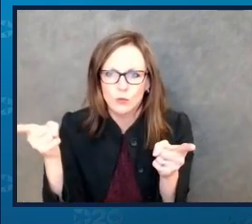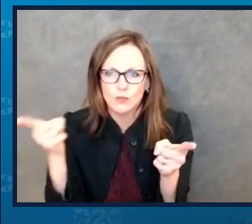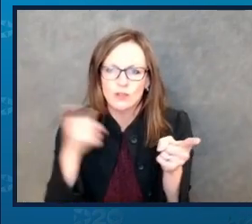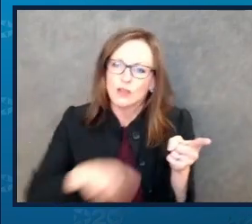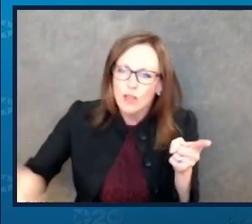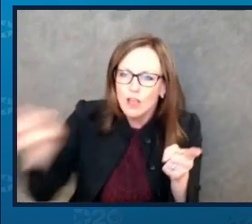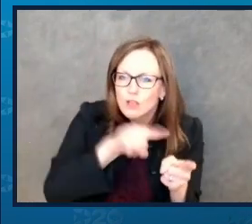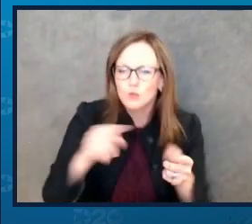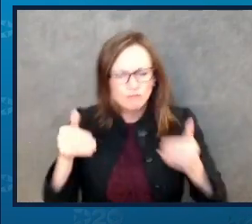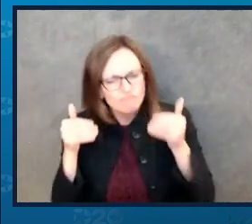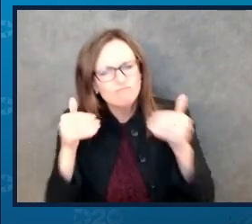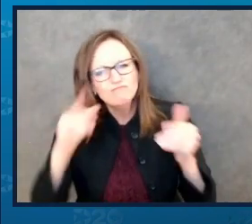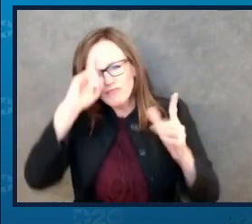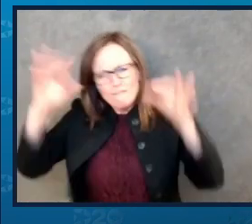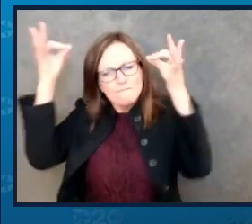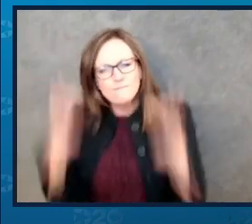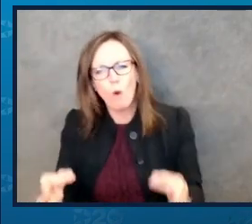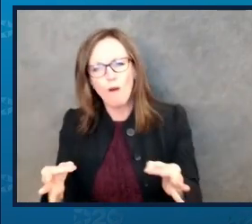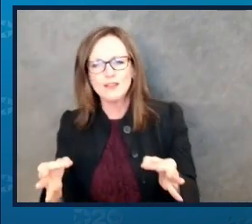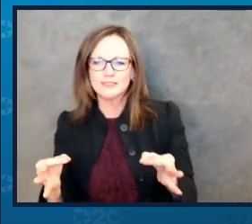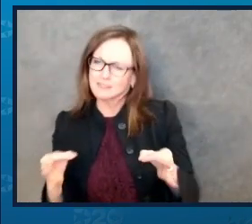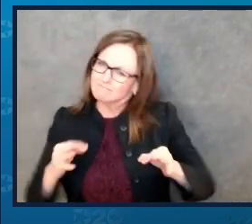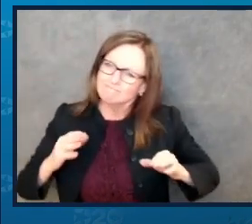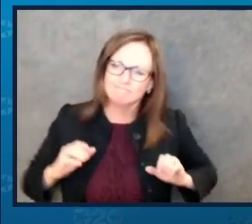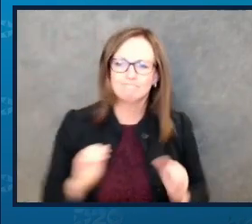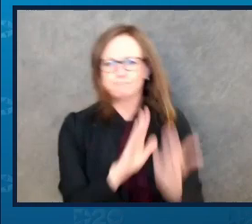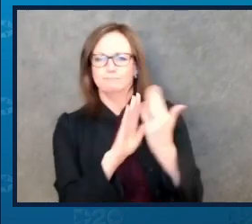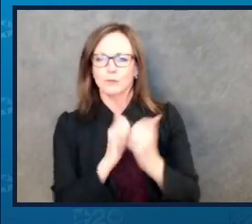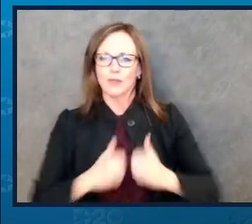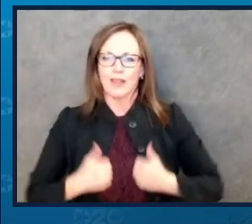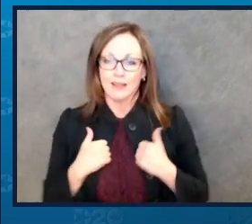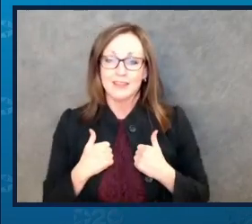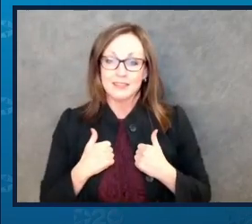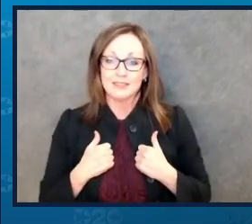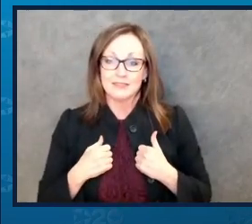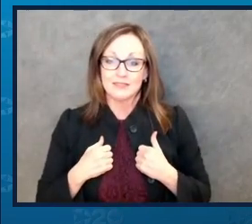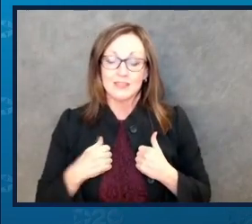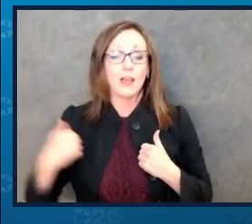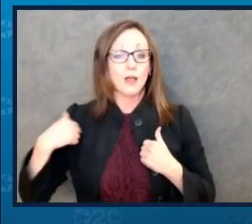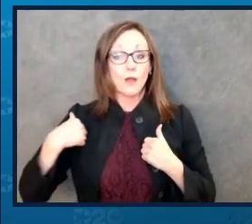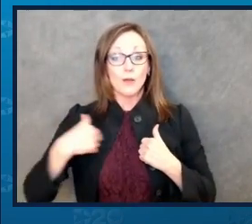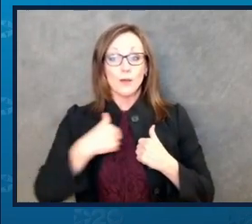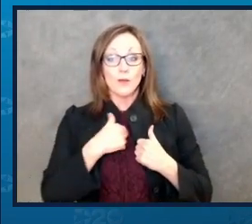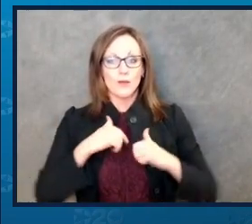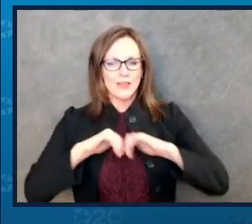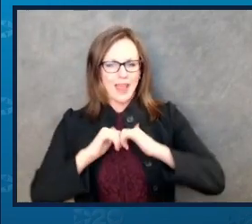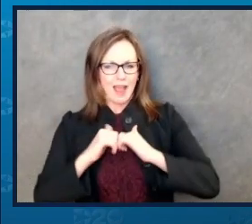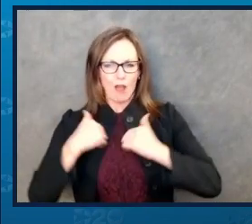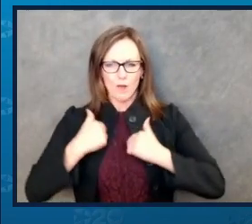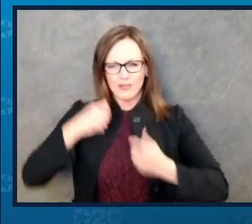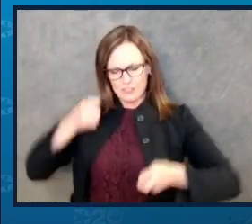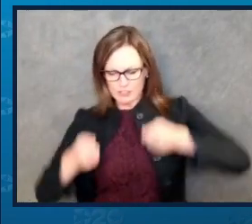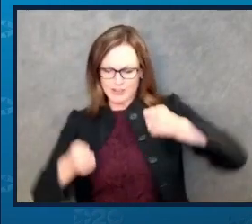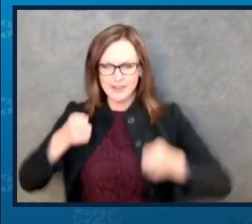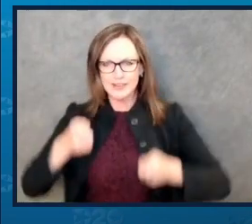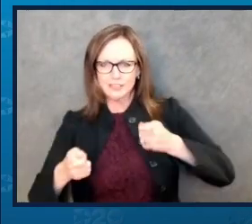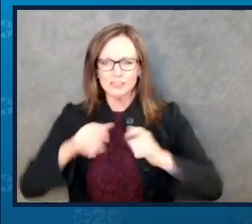THE DAMAGE THAT'S BEEN DONE, IF WE'RE GOING TO FINALLY REALIZE THE DREAM, IF WE'RE GOING TO